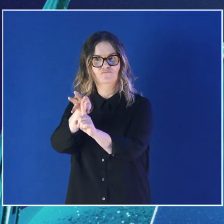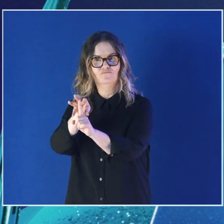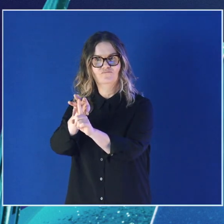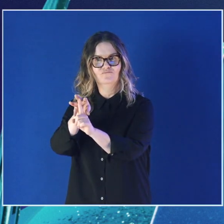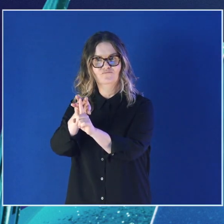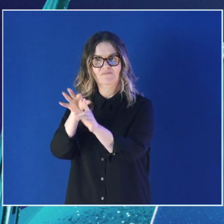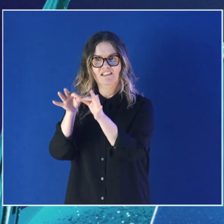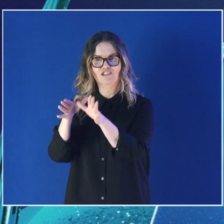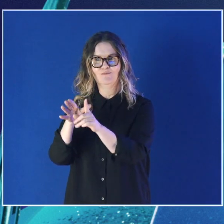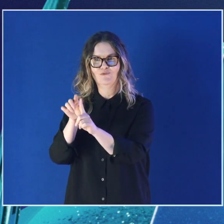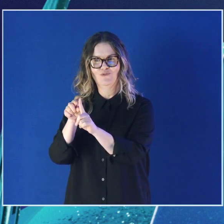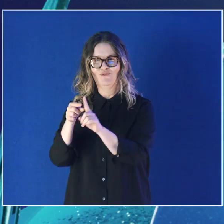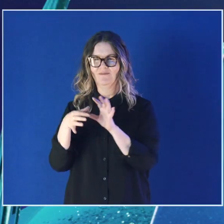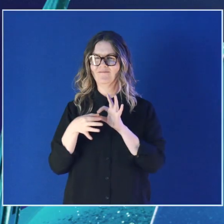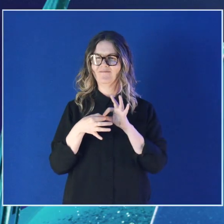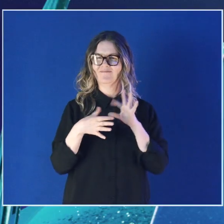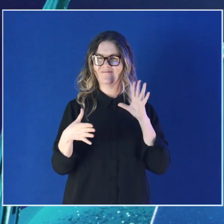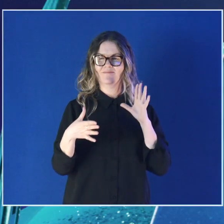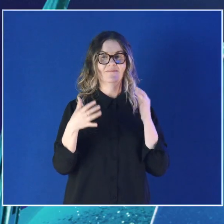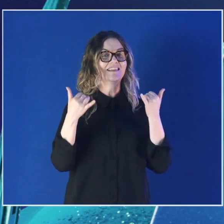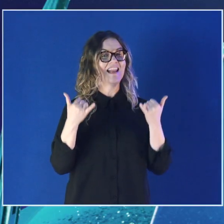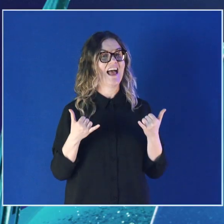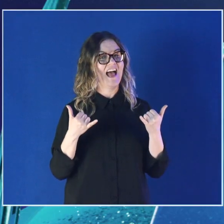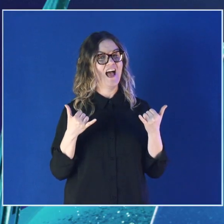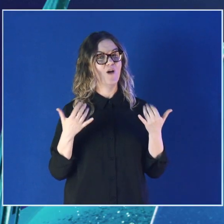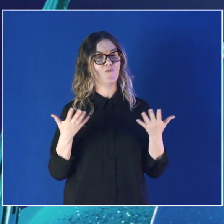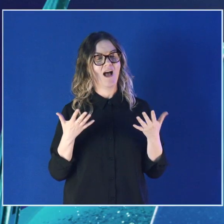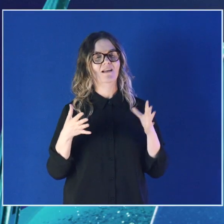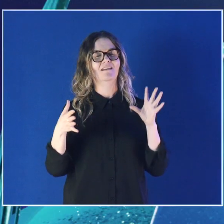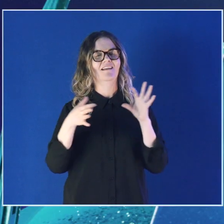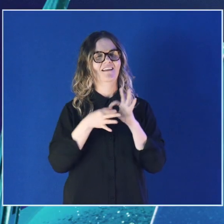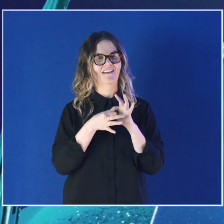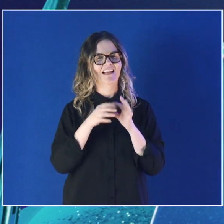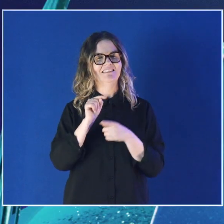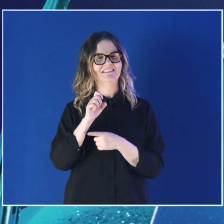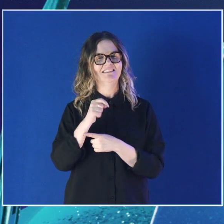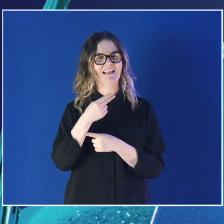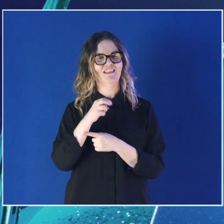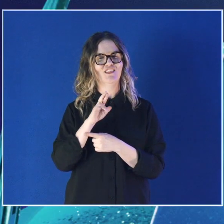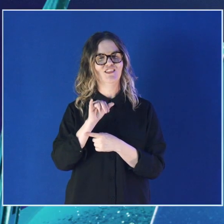audio back to the signer. I have a video that shows what that looks like.